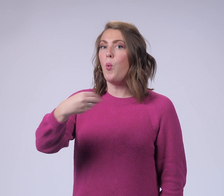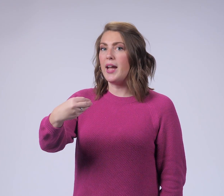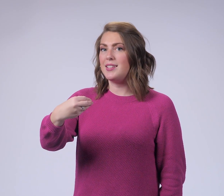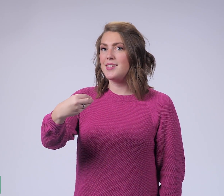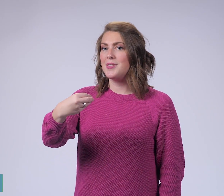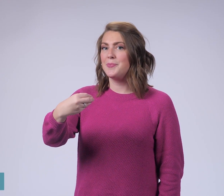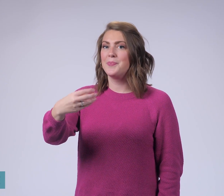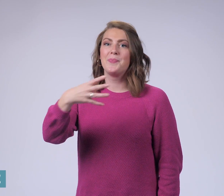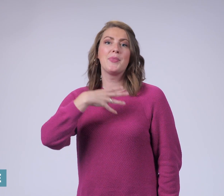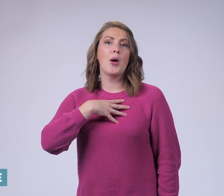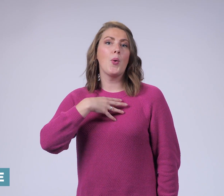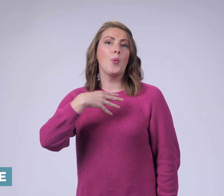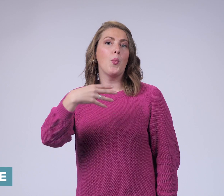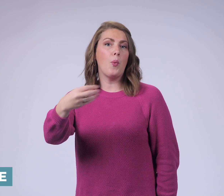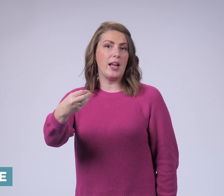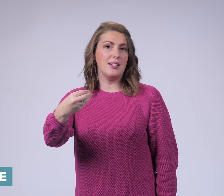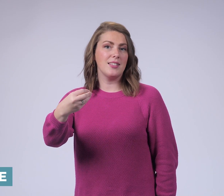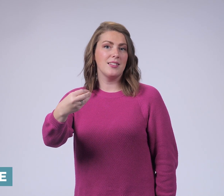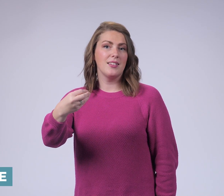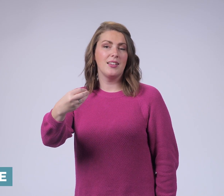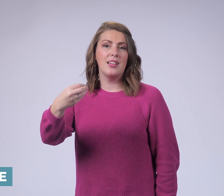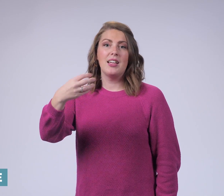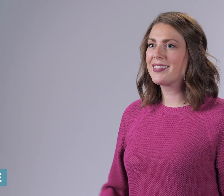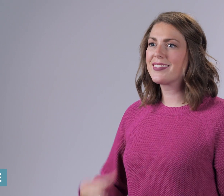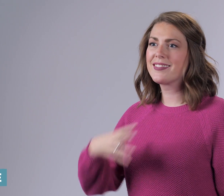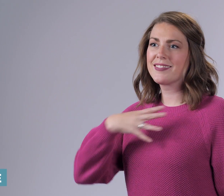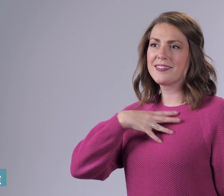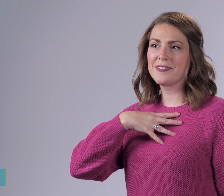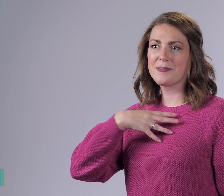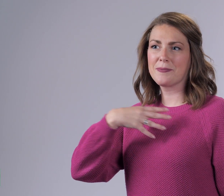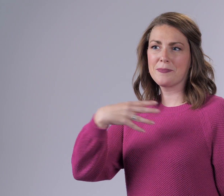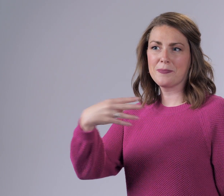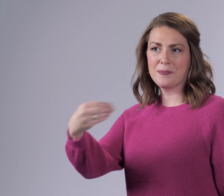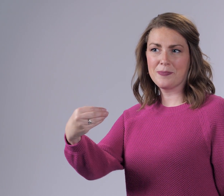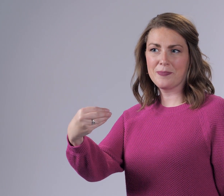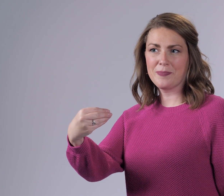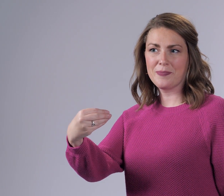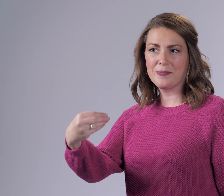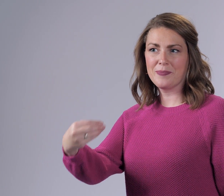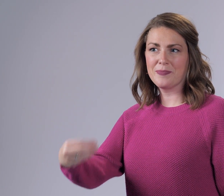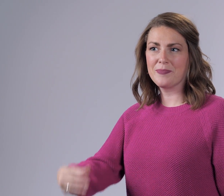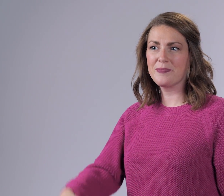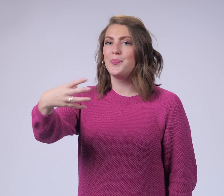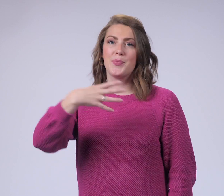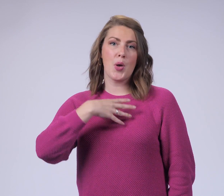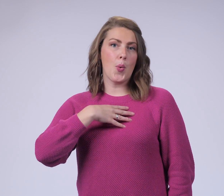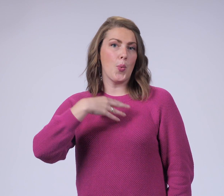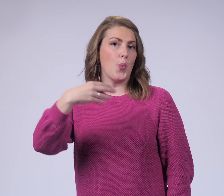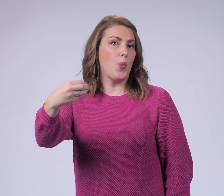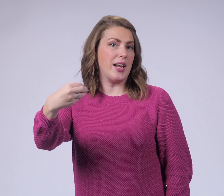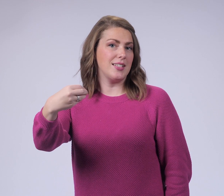White White It's like you're pulling out on your white shirt. White